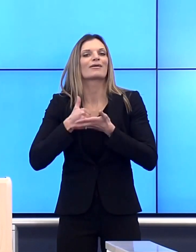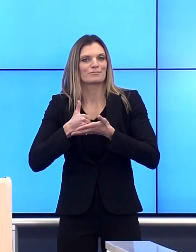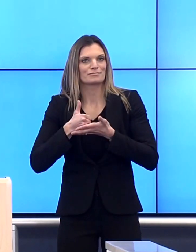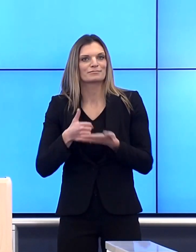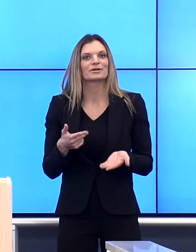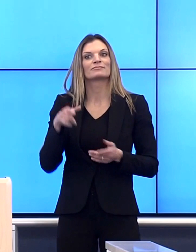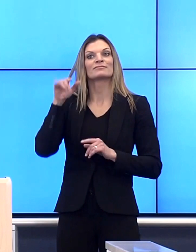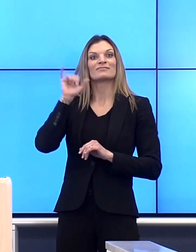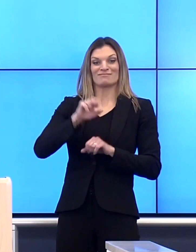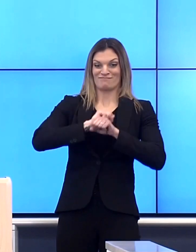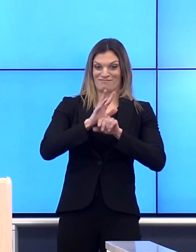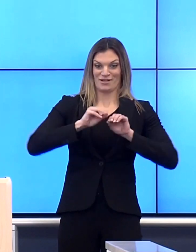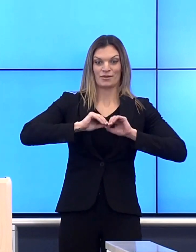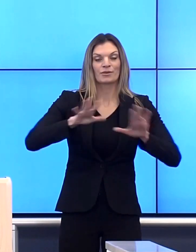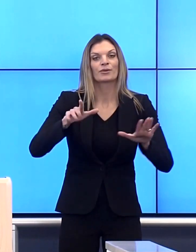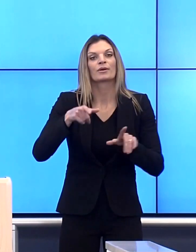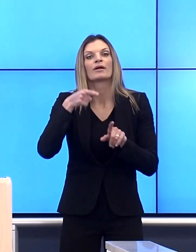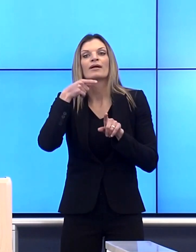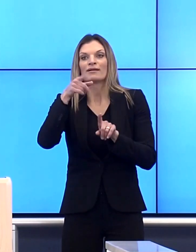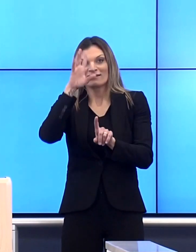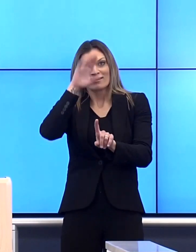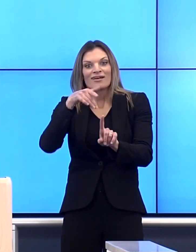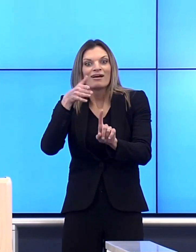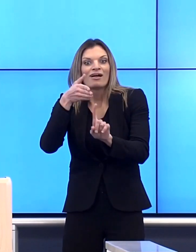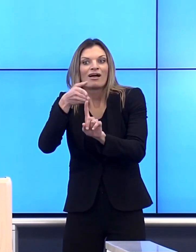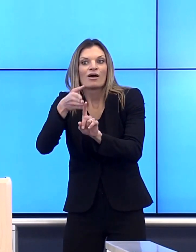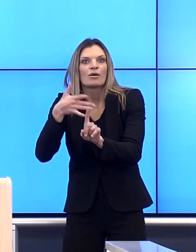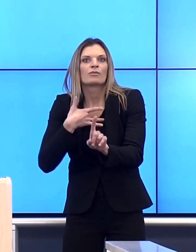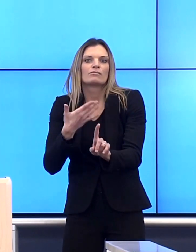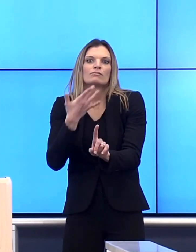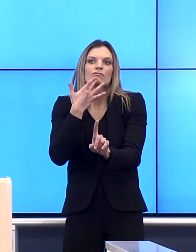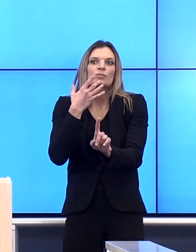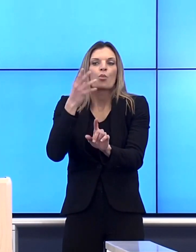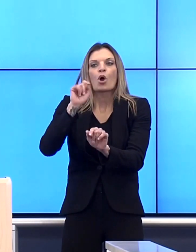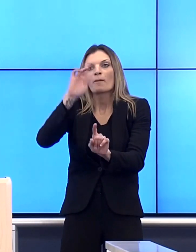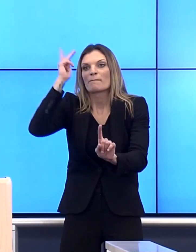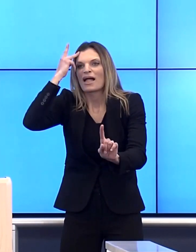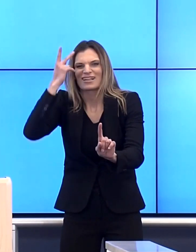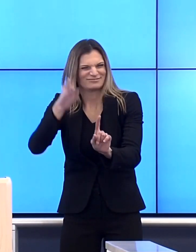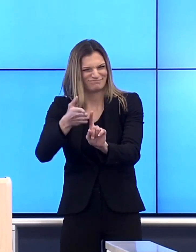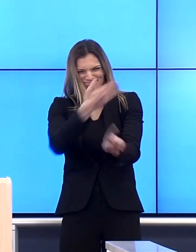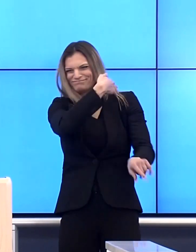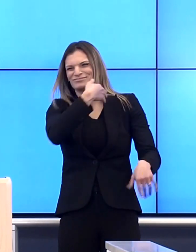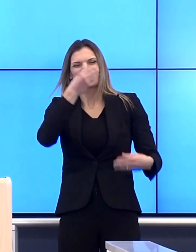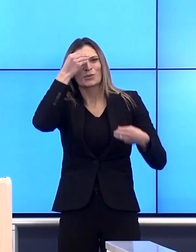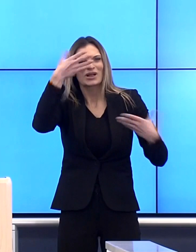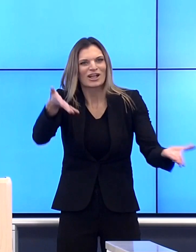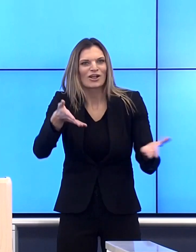COMMON ENEMY THAT DOESN’T CARE ABOUT OUR POLICY TICKS, DOESN’T ABOUT OUR POLICY TICKS, DOESN’T CARE ABOUT WHERE WE LIVE, WHERE CARE ABOUT WHERE WE LIVE, WHERE WE’RE FROM, WHO WE ARE, WHAT WE WE’RE FROM, WHO WE ARE, WHAT WE BELIEVE.